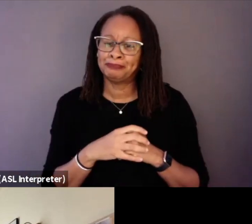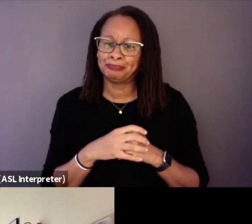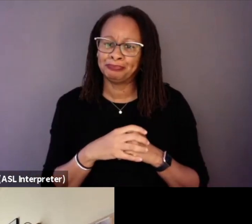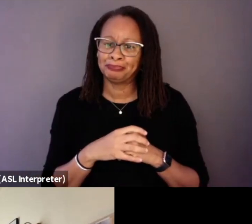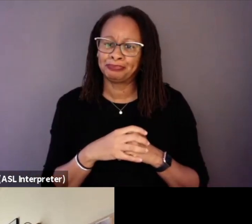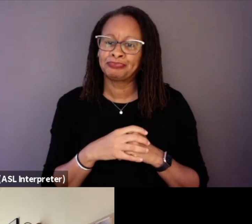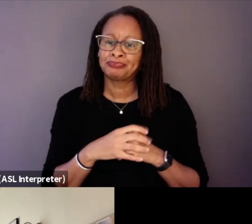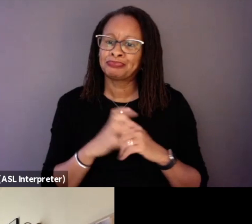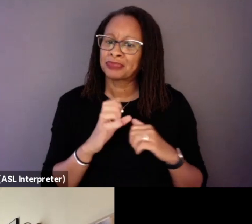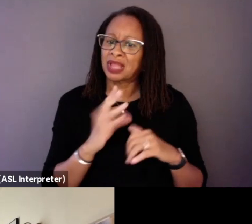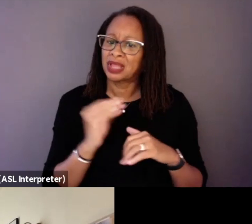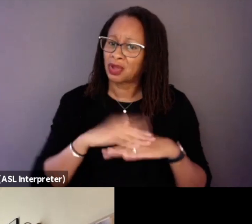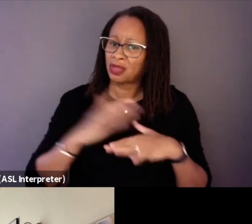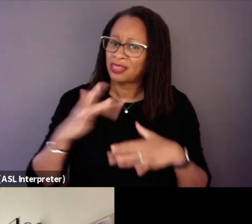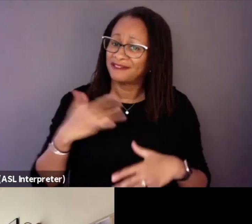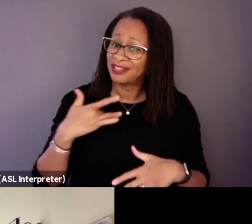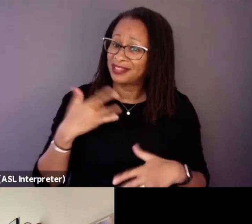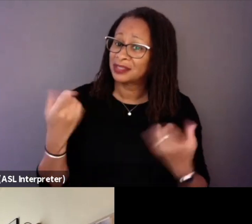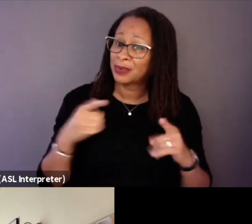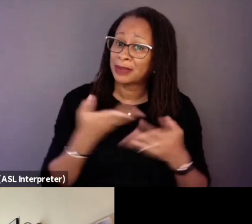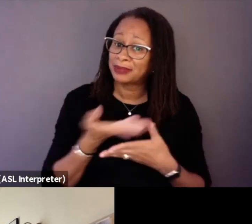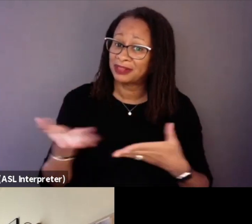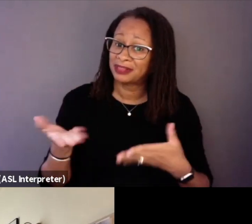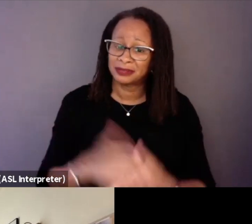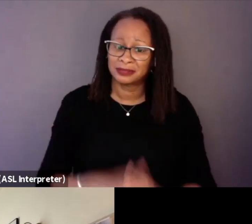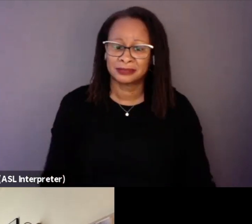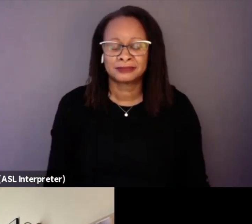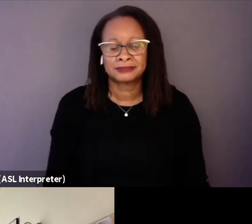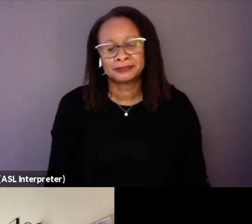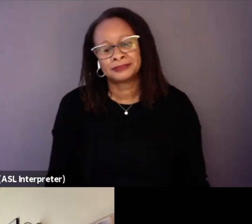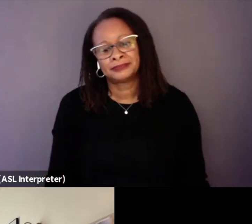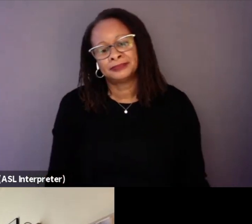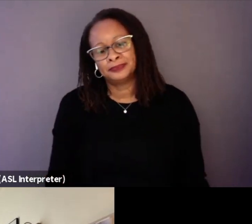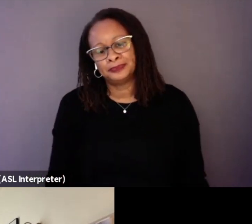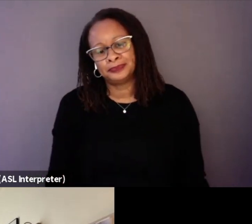on these feelings. So how long did you shoot for?